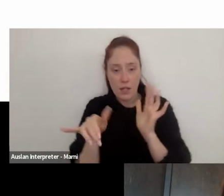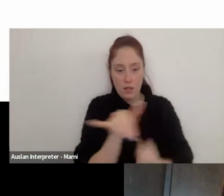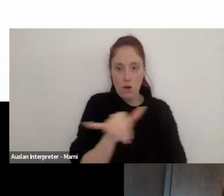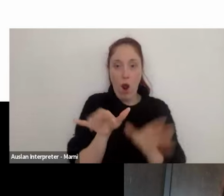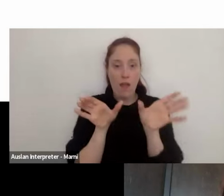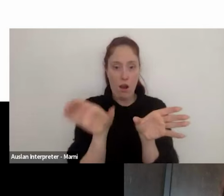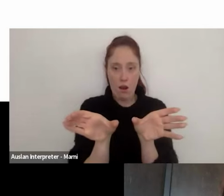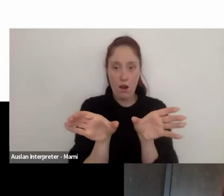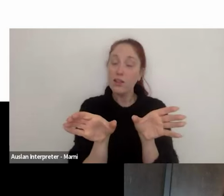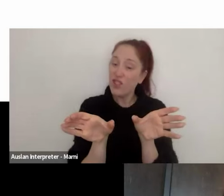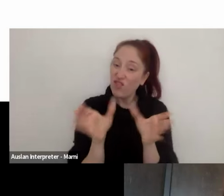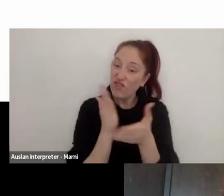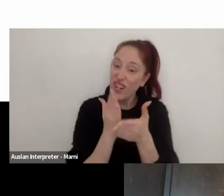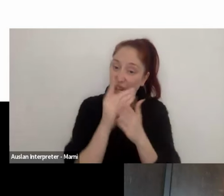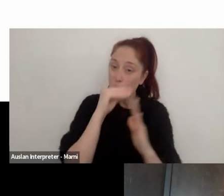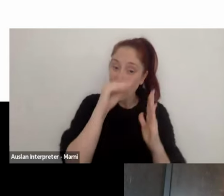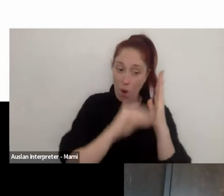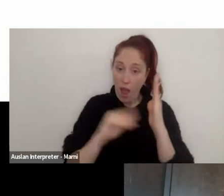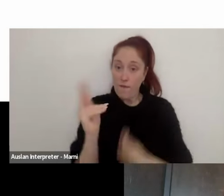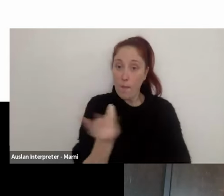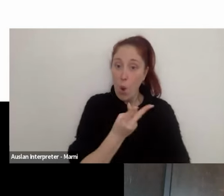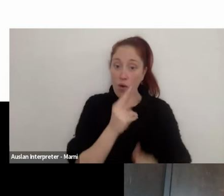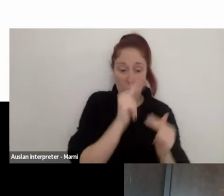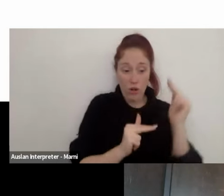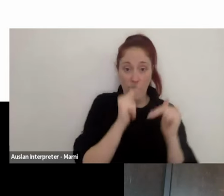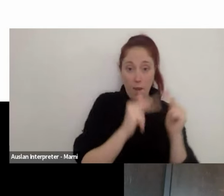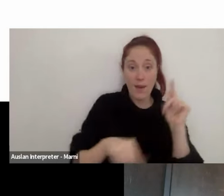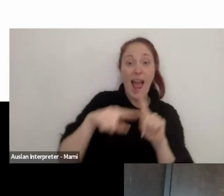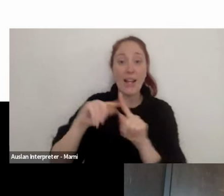technically that you can submit an application both to the development and to the delivery